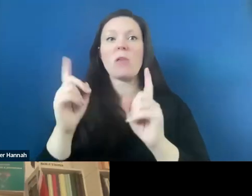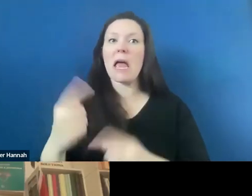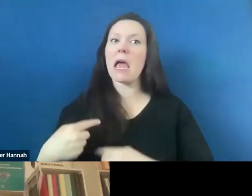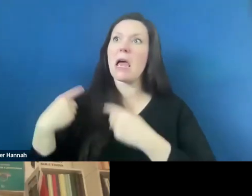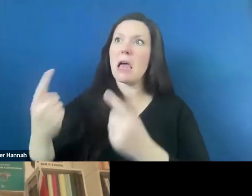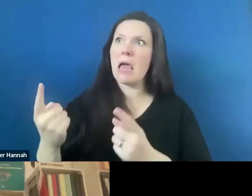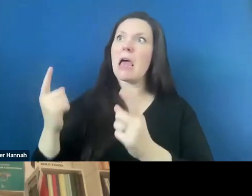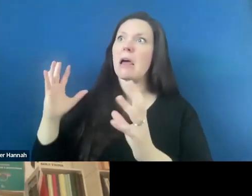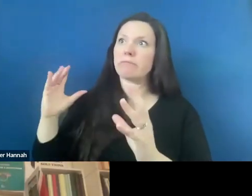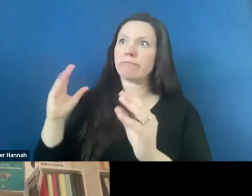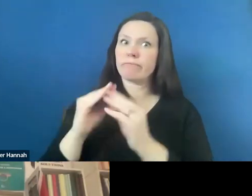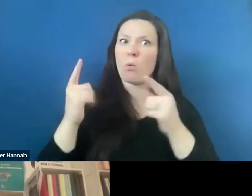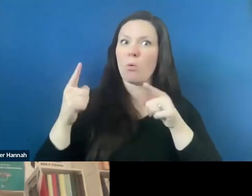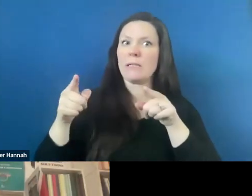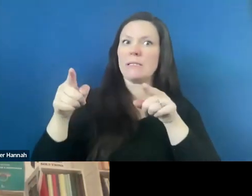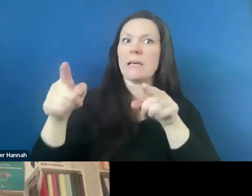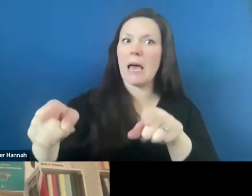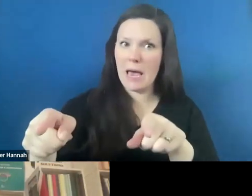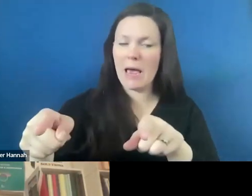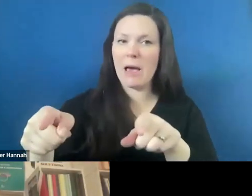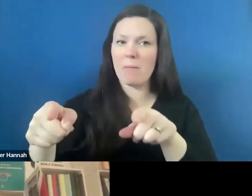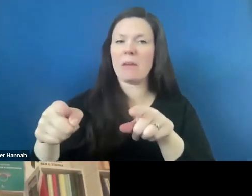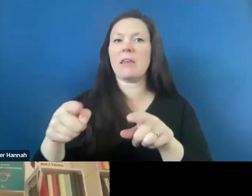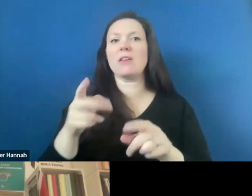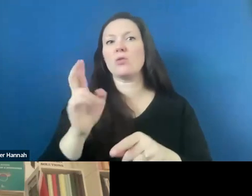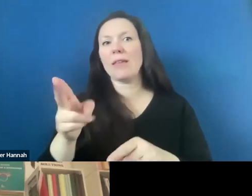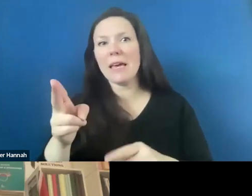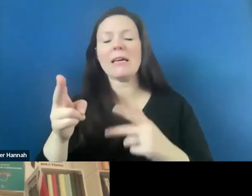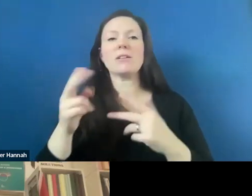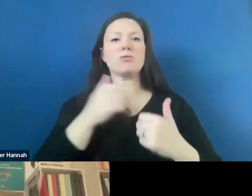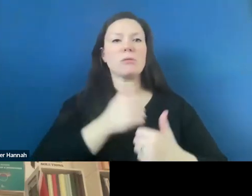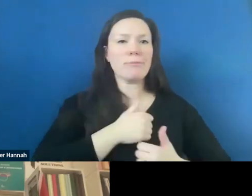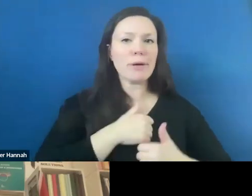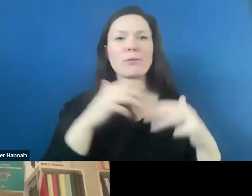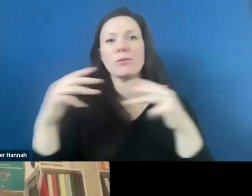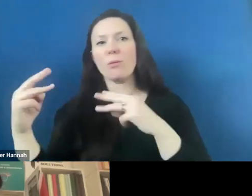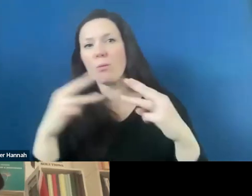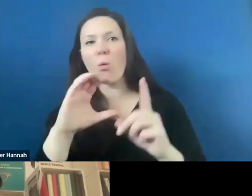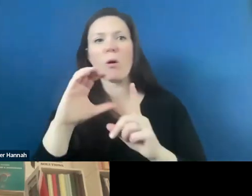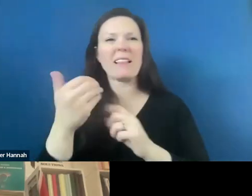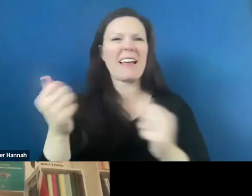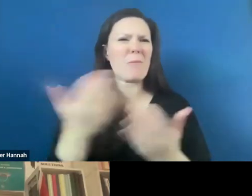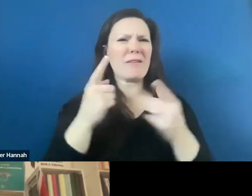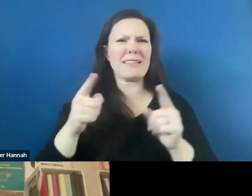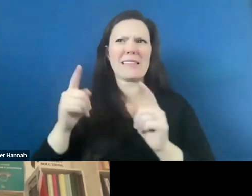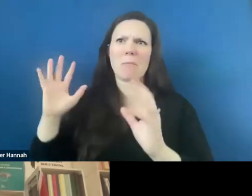alongside the kind of primitive accumulation and brutality which has ushered in the Capitalocene, as it were.